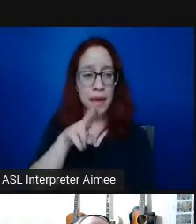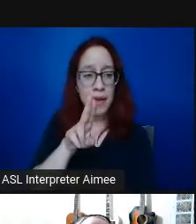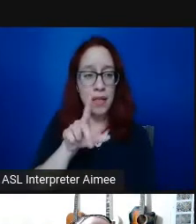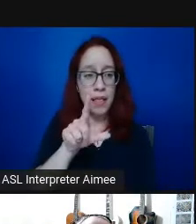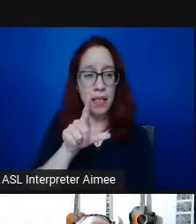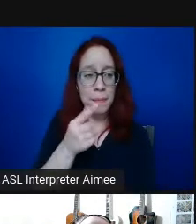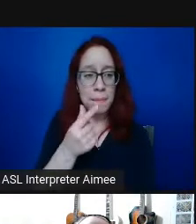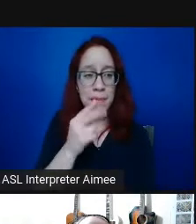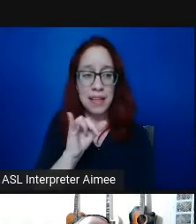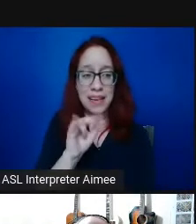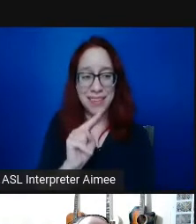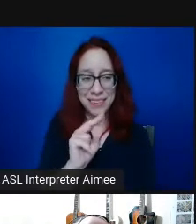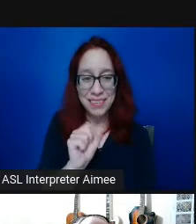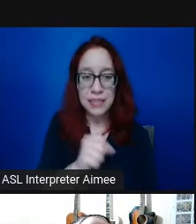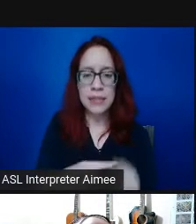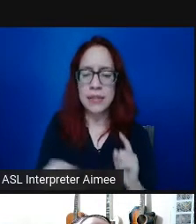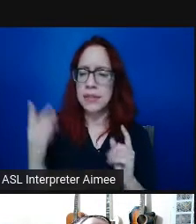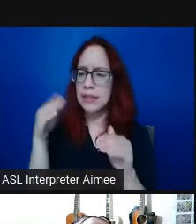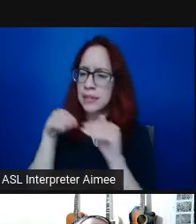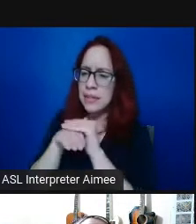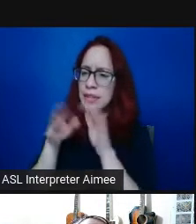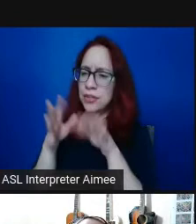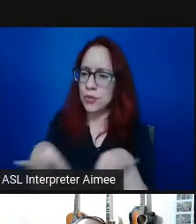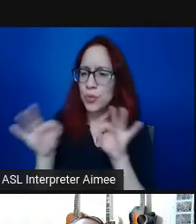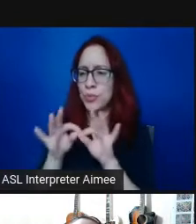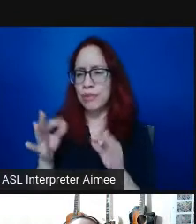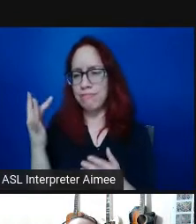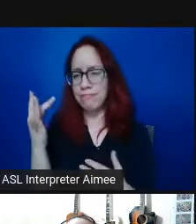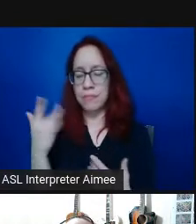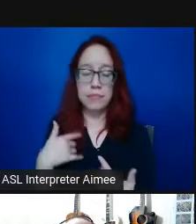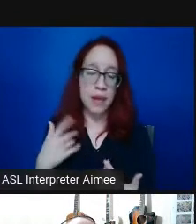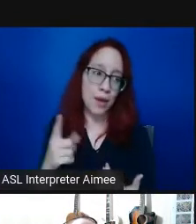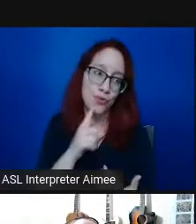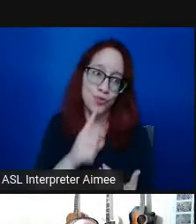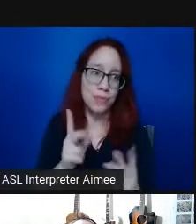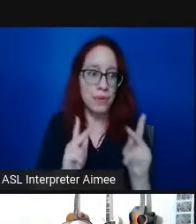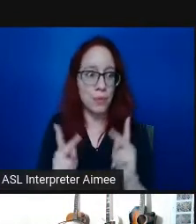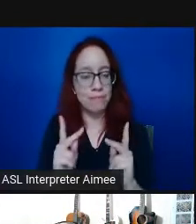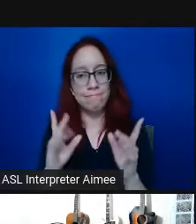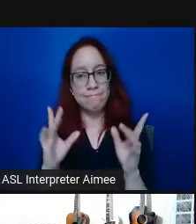Why accessibility is important. I'm sure you've had people talking about this throughout the sessions.